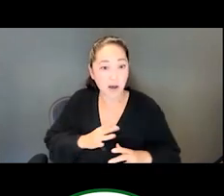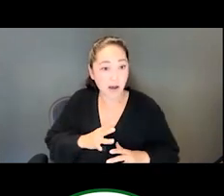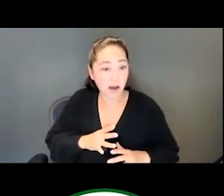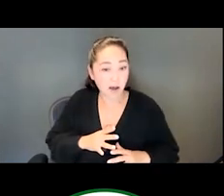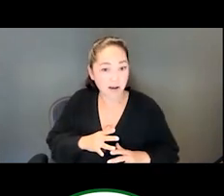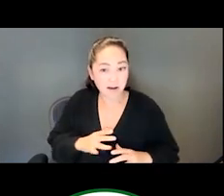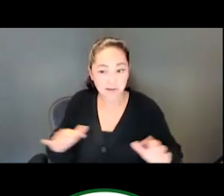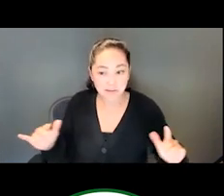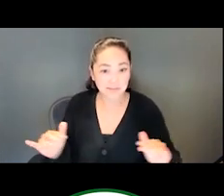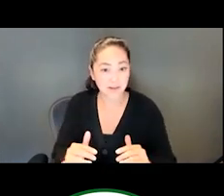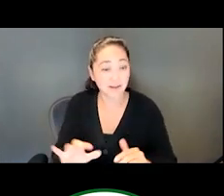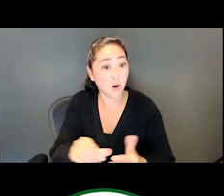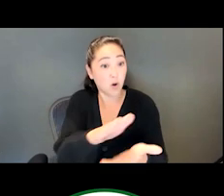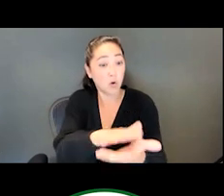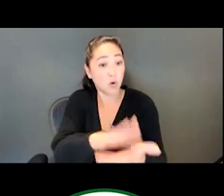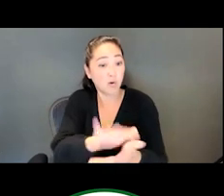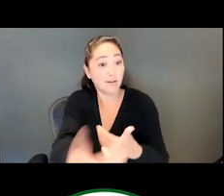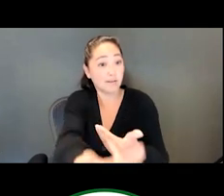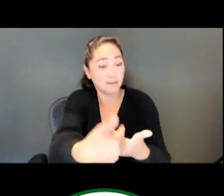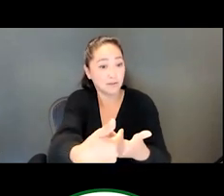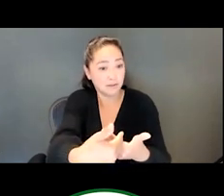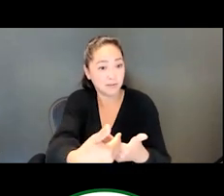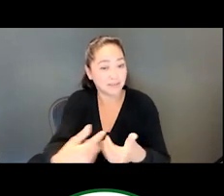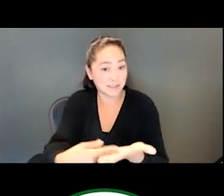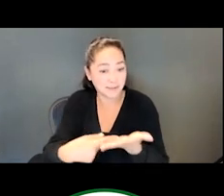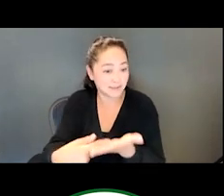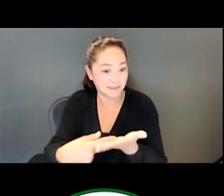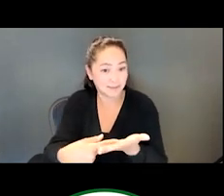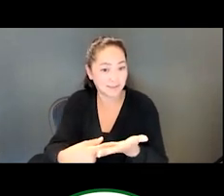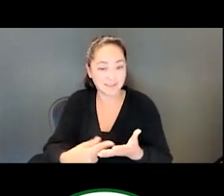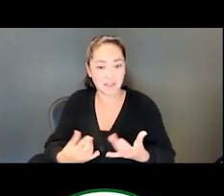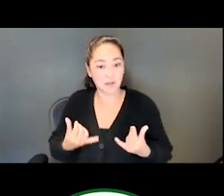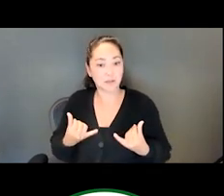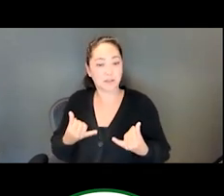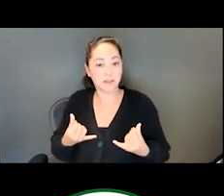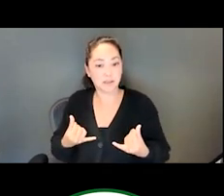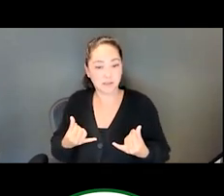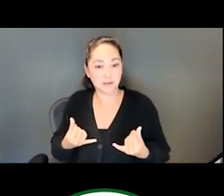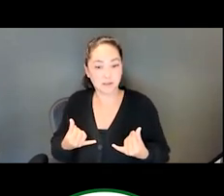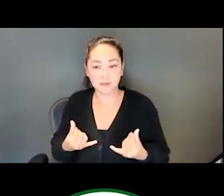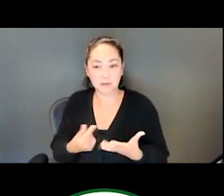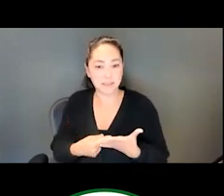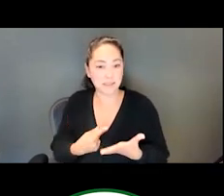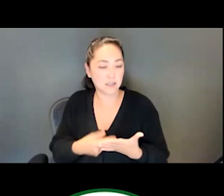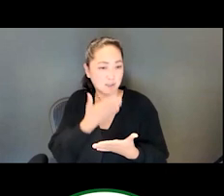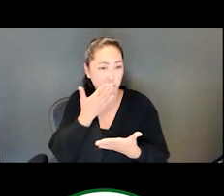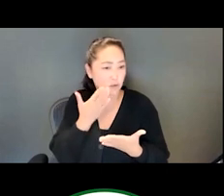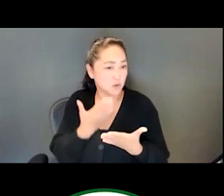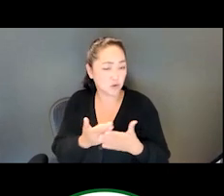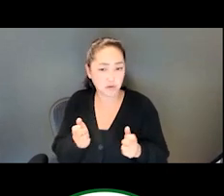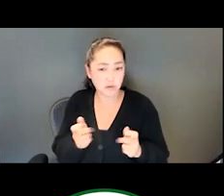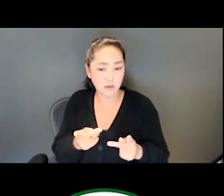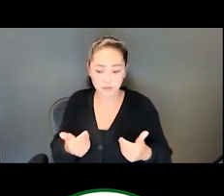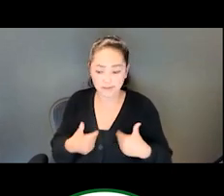for our youth as worth our adults to understand more of accessibility and more of, you know,